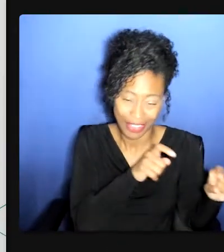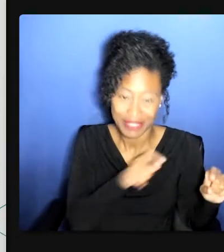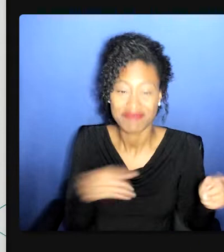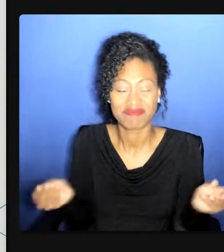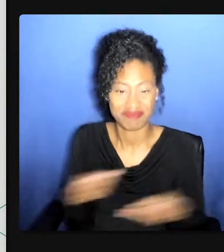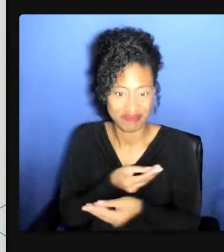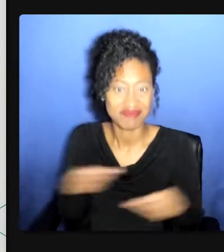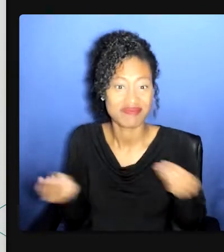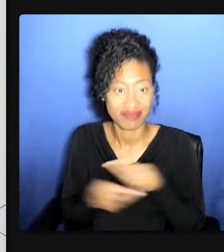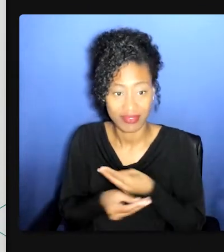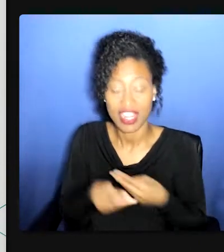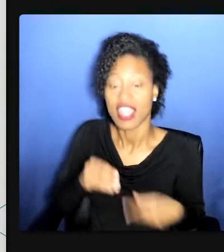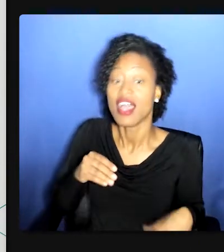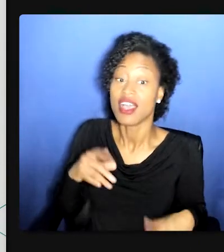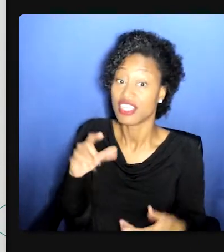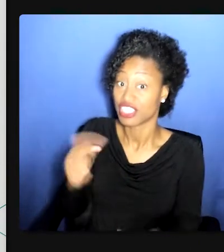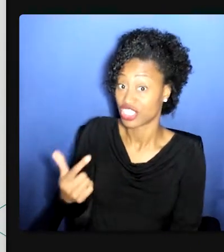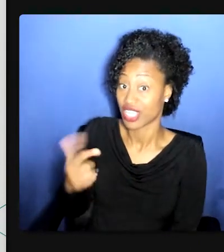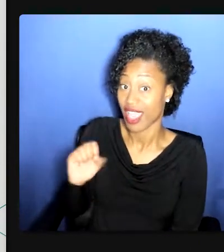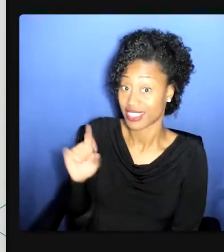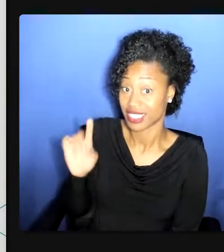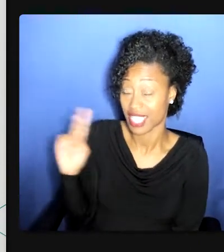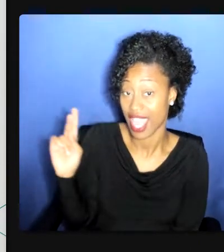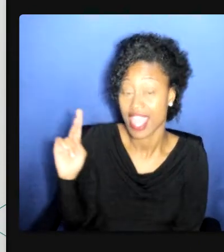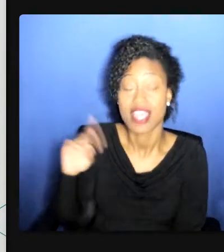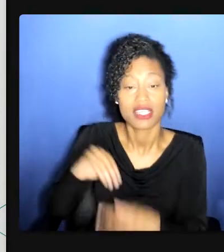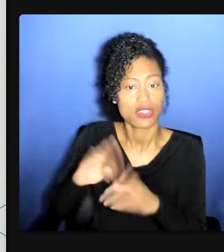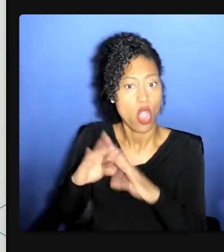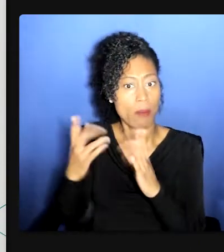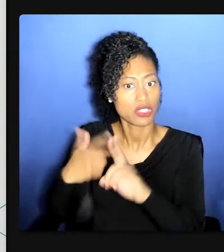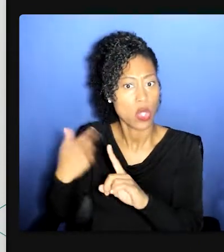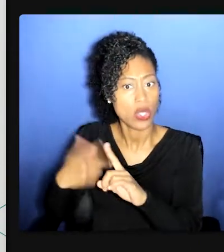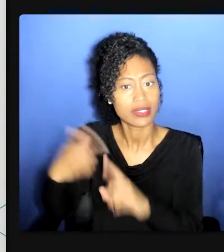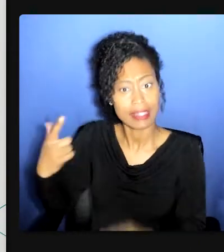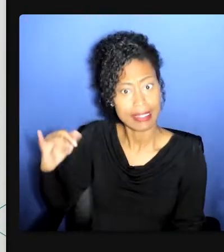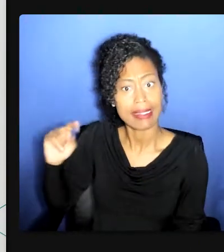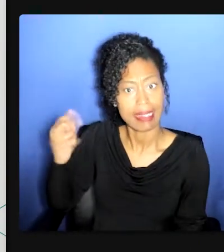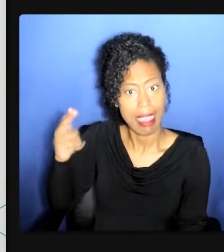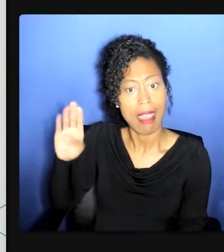[Emma] GSDK is open source and on GitHub in multiple languages.